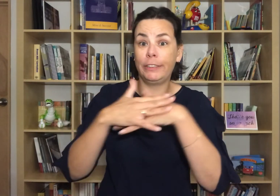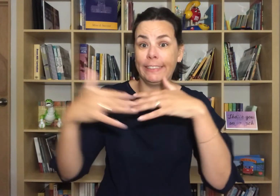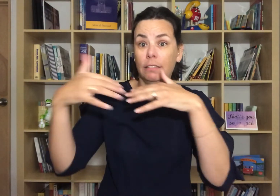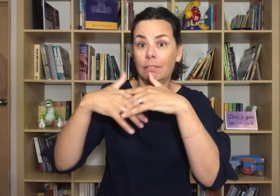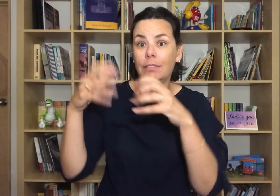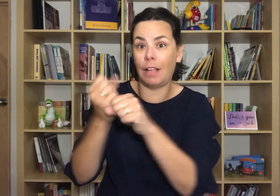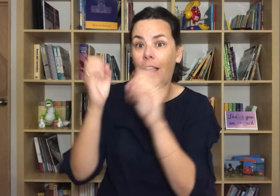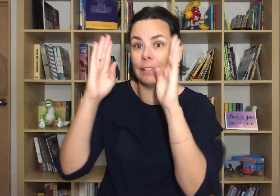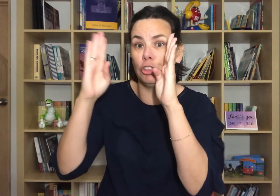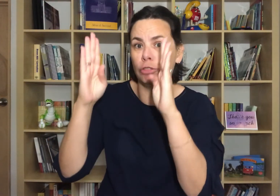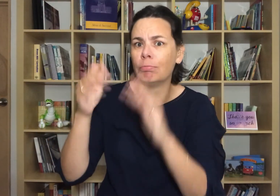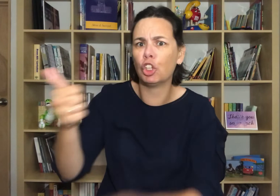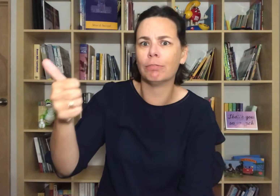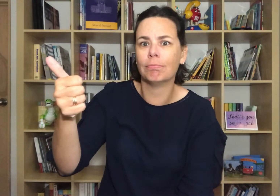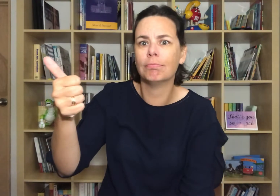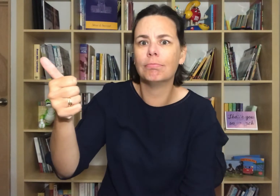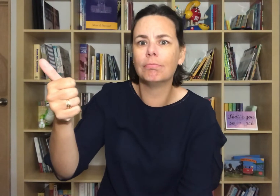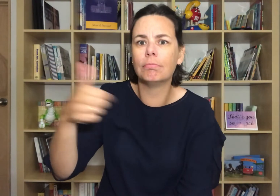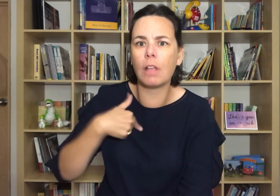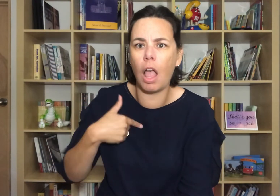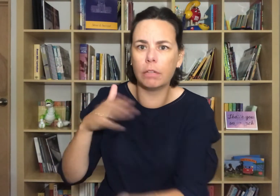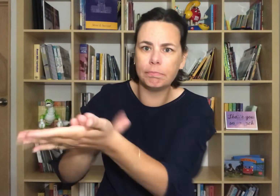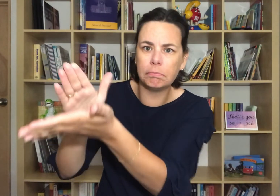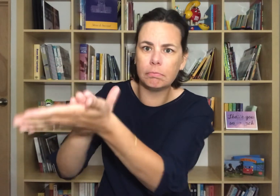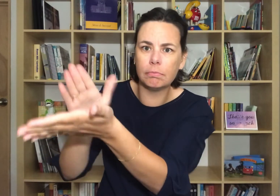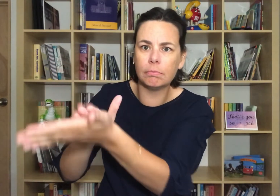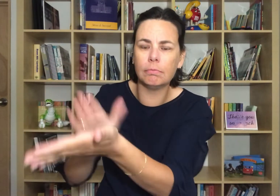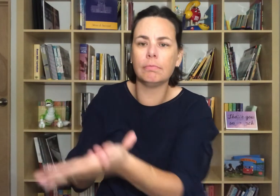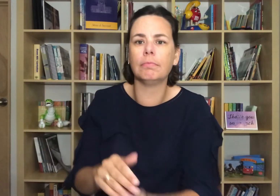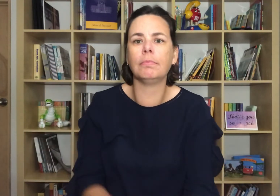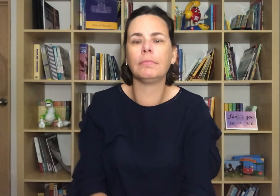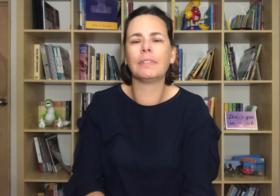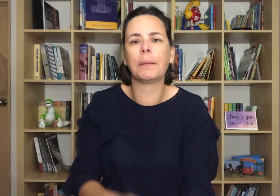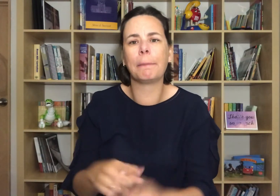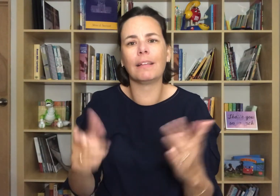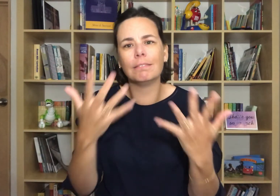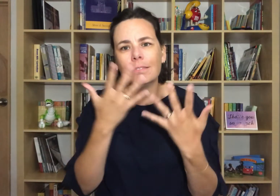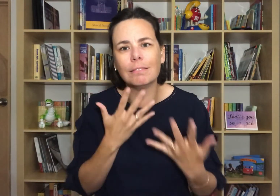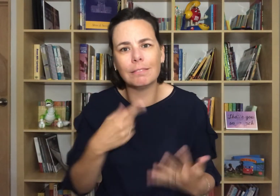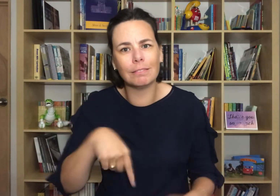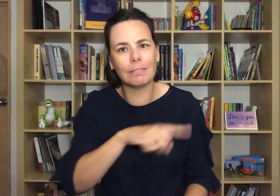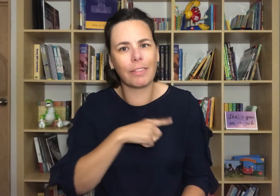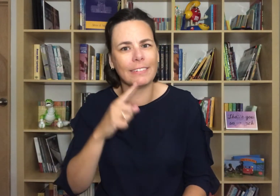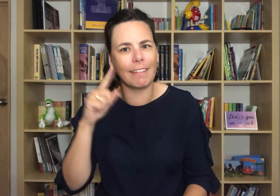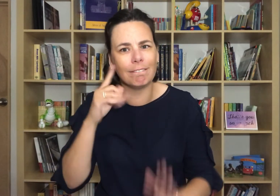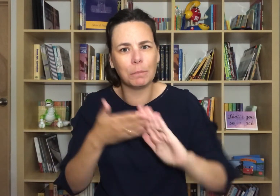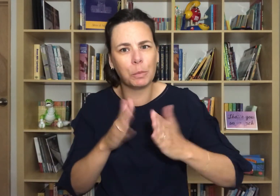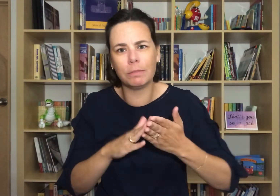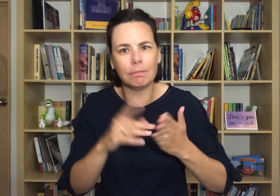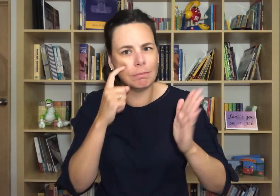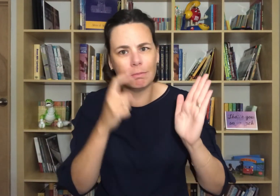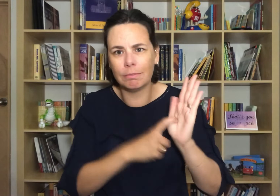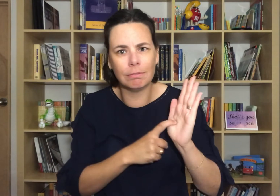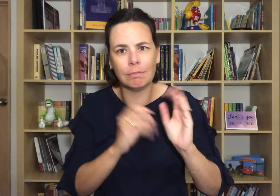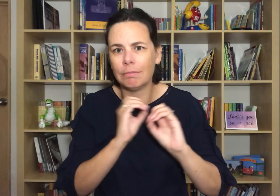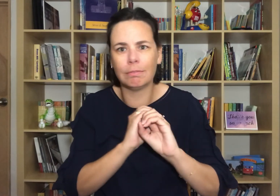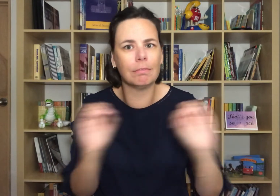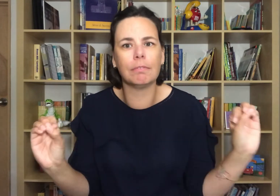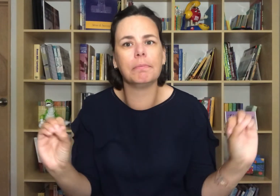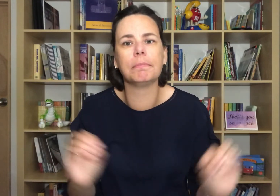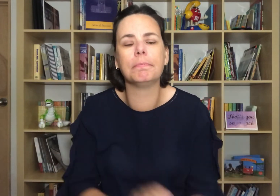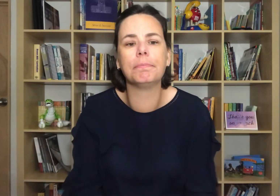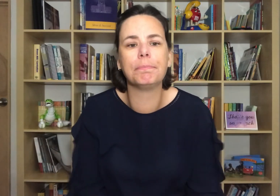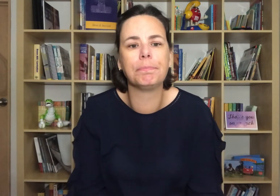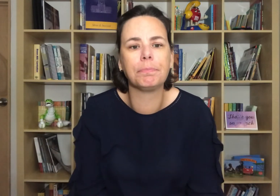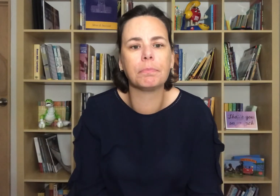Indigenous curriculum; however ASL/LSQ deserves the same attention too.